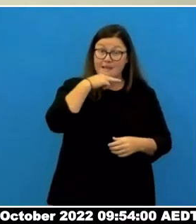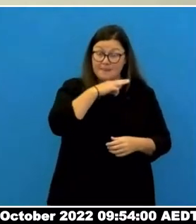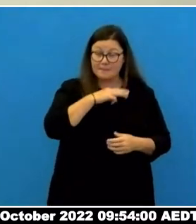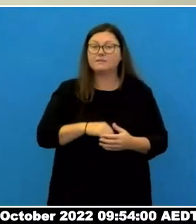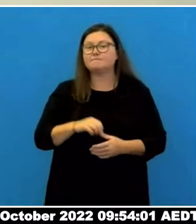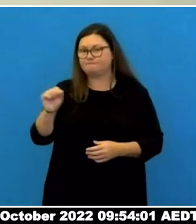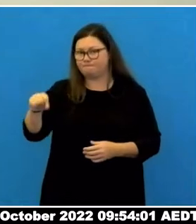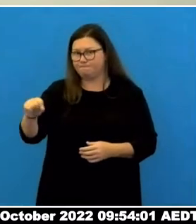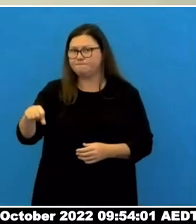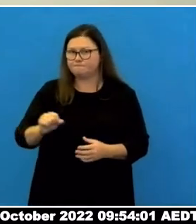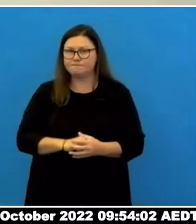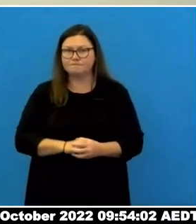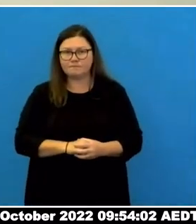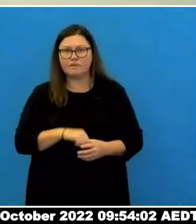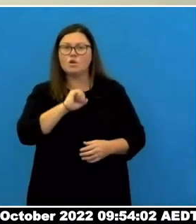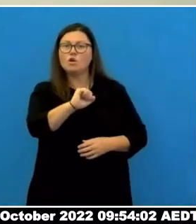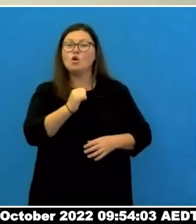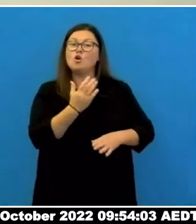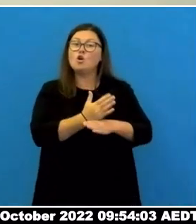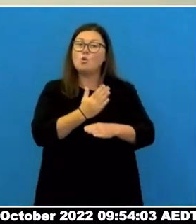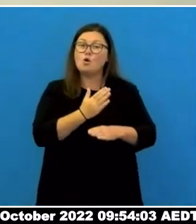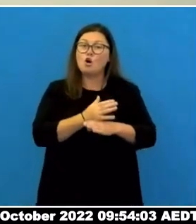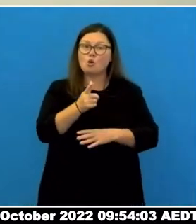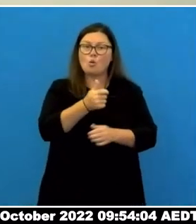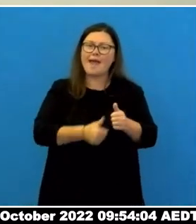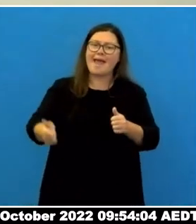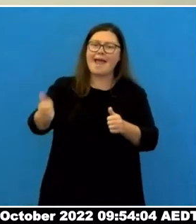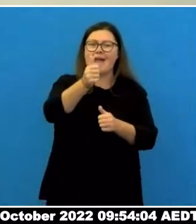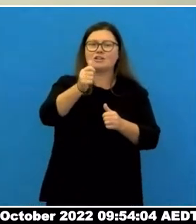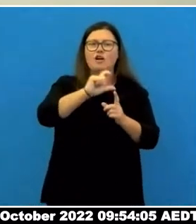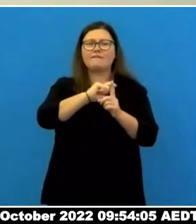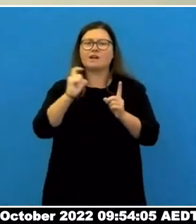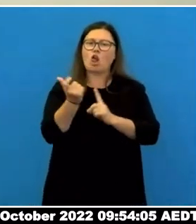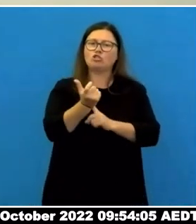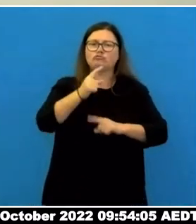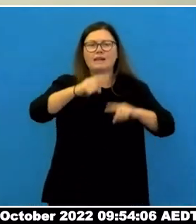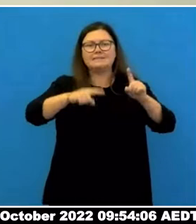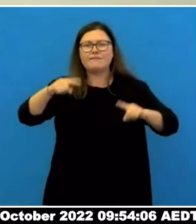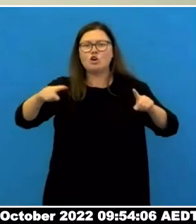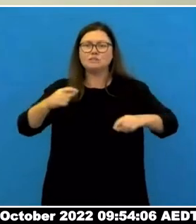as head of its Cultural Diversity Strategy was to work collaboratively